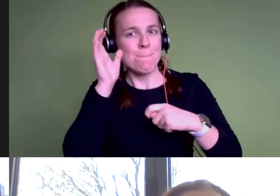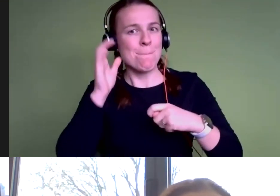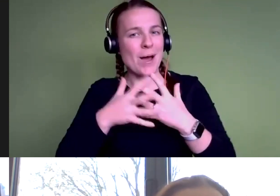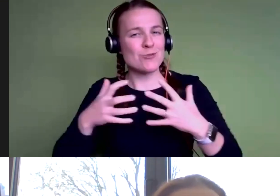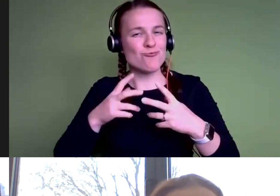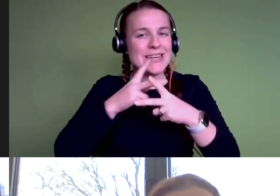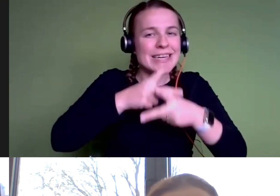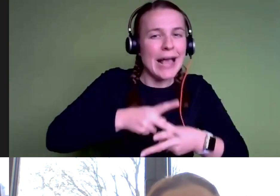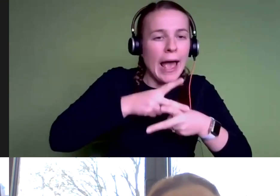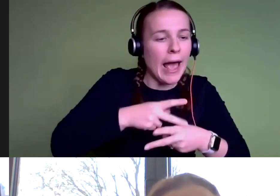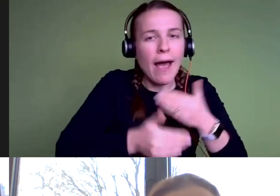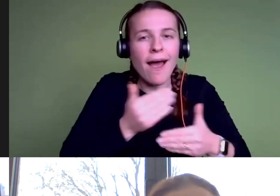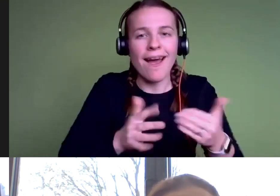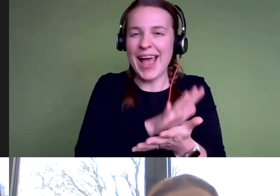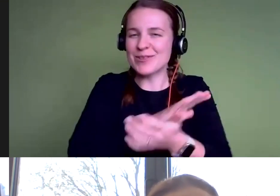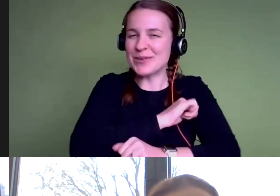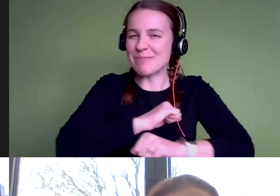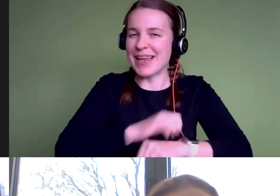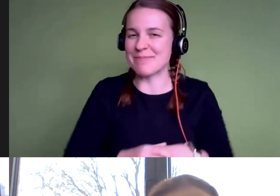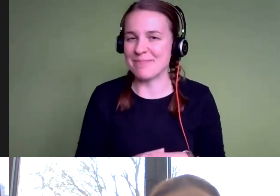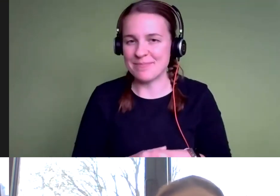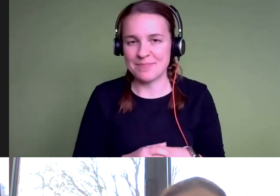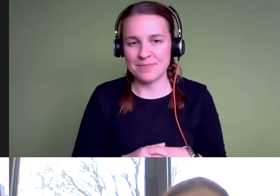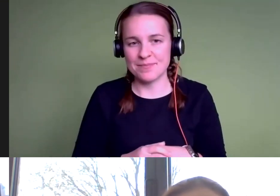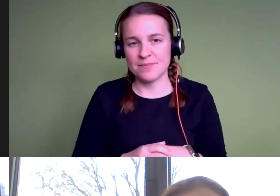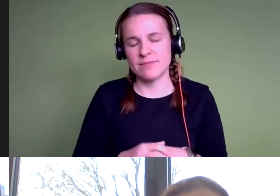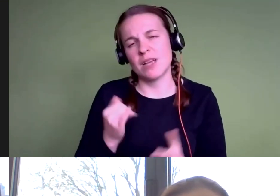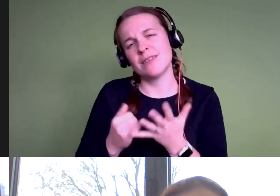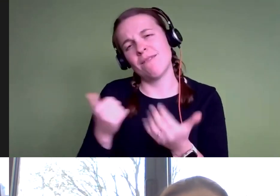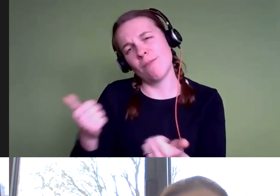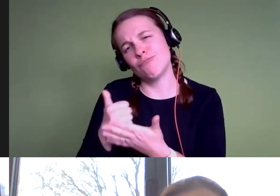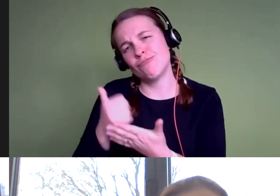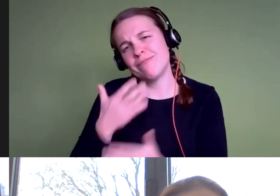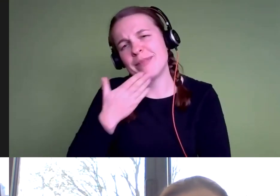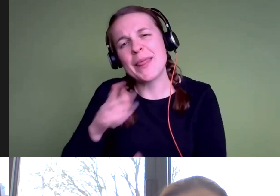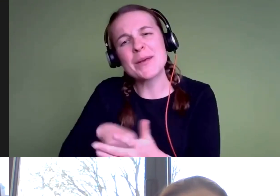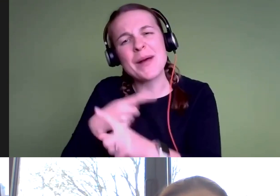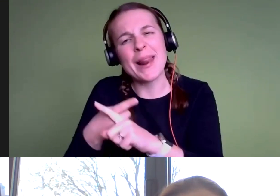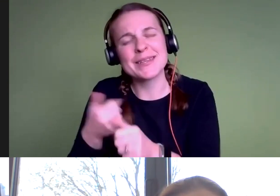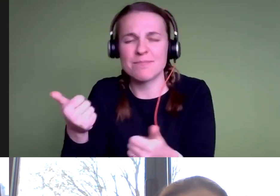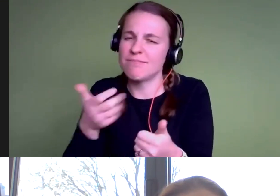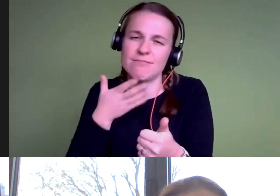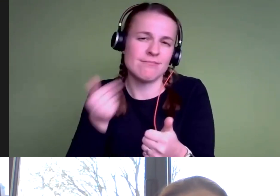some of your clients the other day. So hopefully, we can work, and find out the best way of